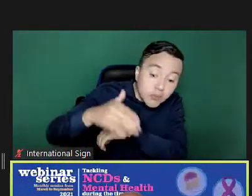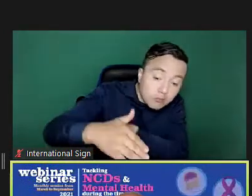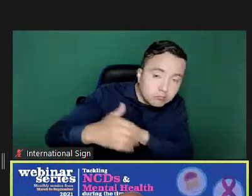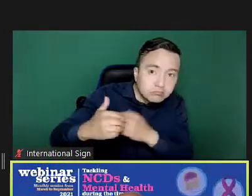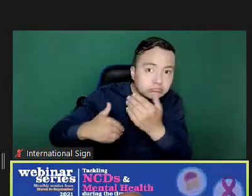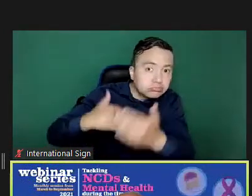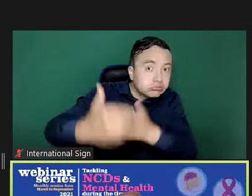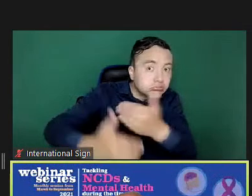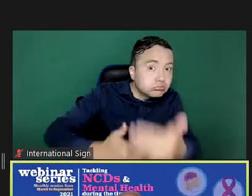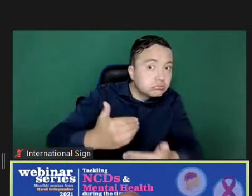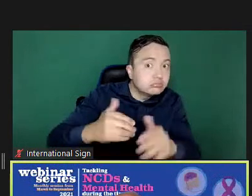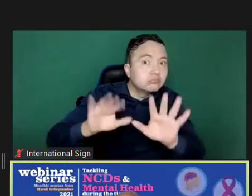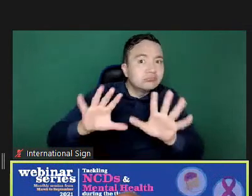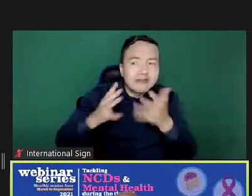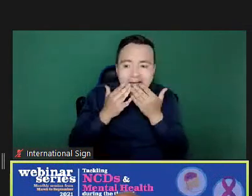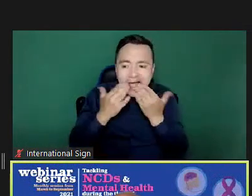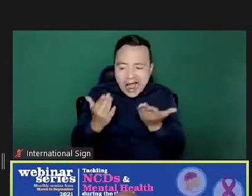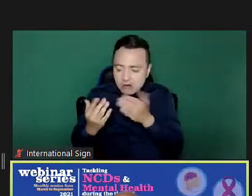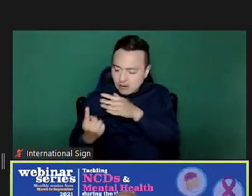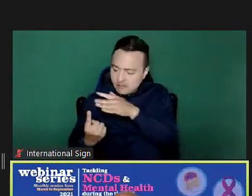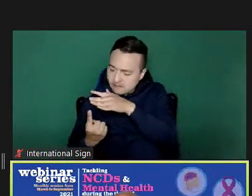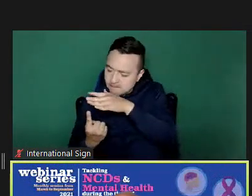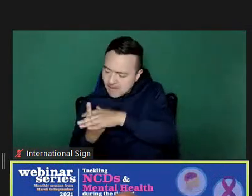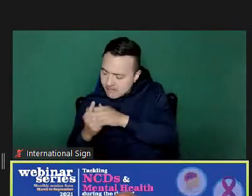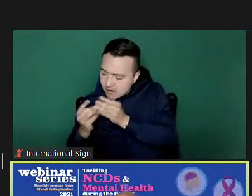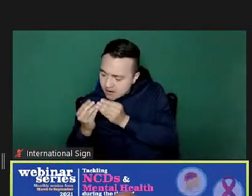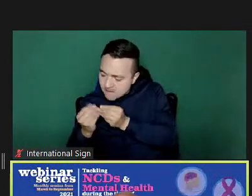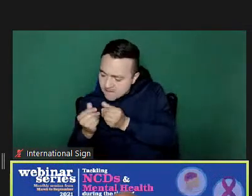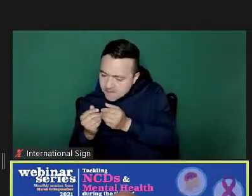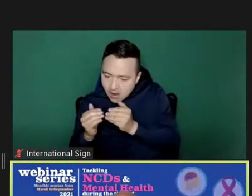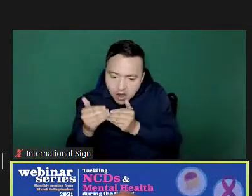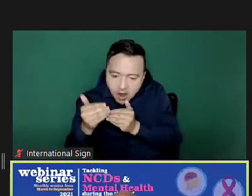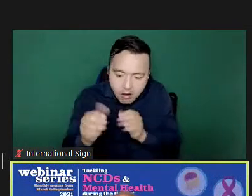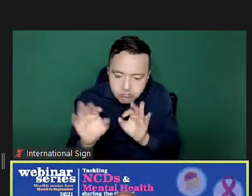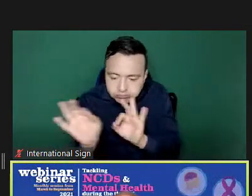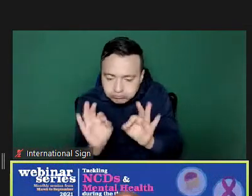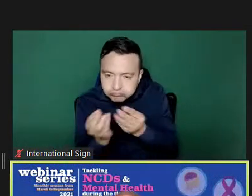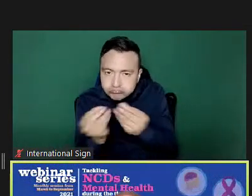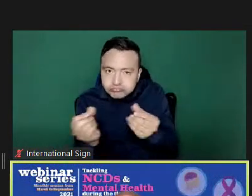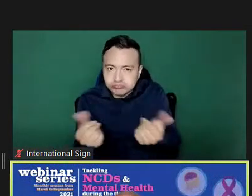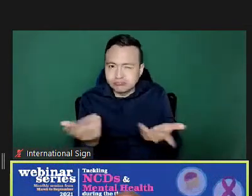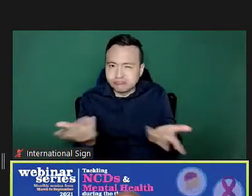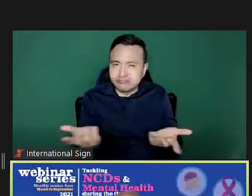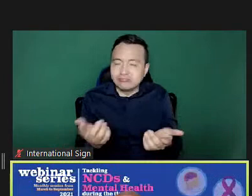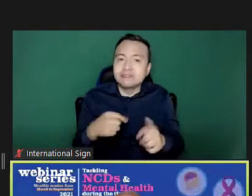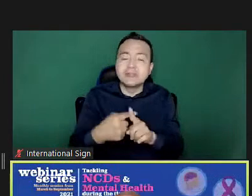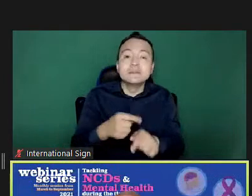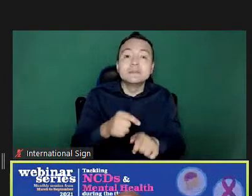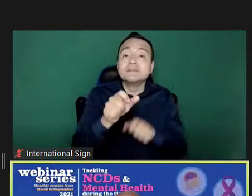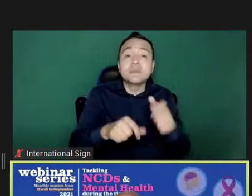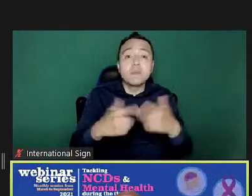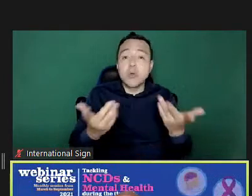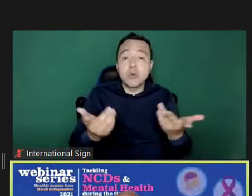persons who work in the informal sector, those who have the greatest needs, were often implicated as being those who